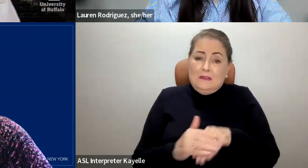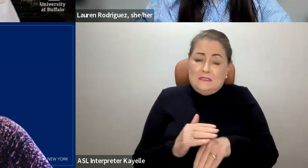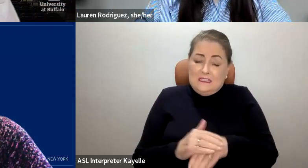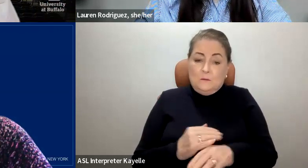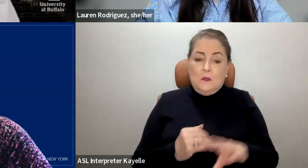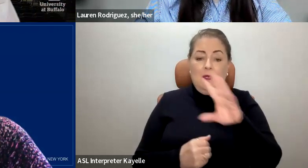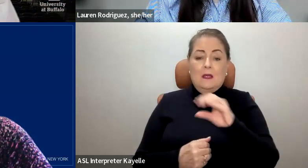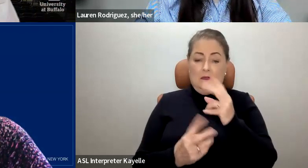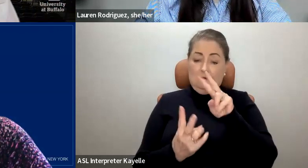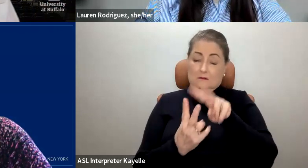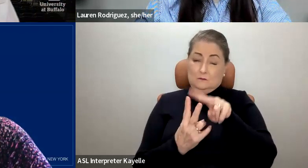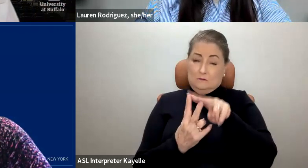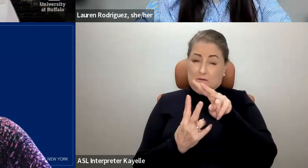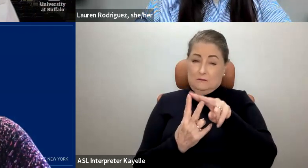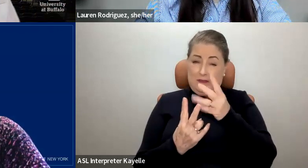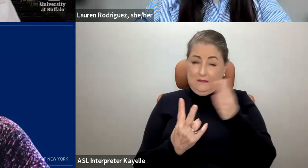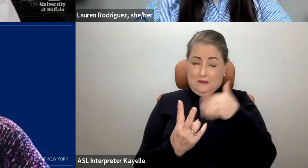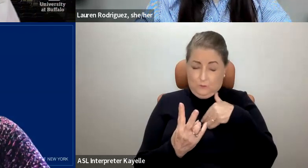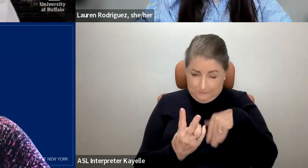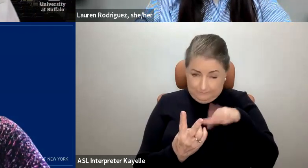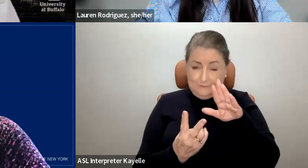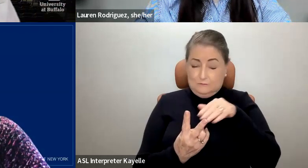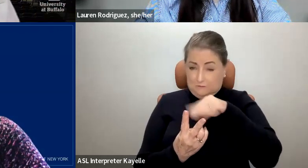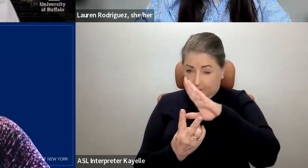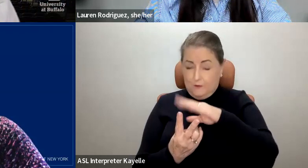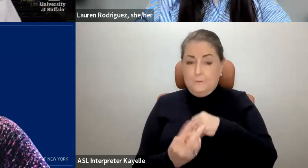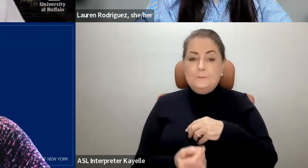main issues that we come across. The first is think about the